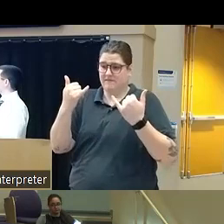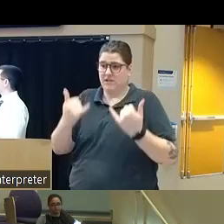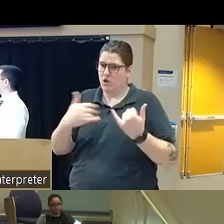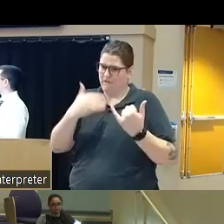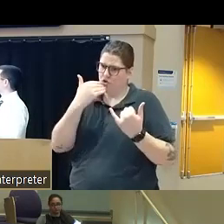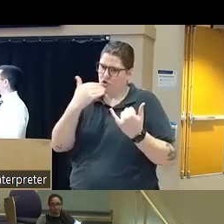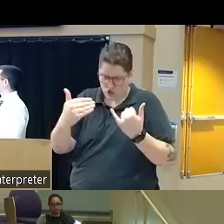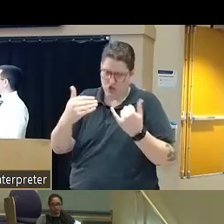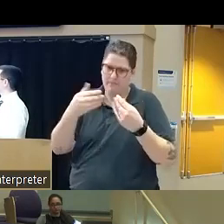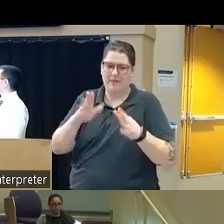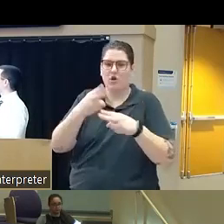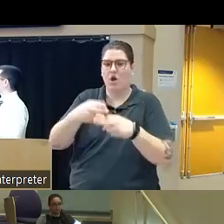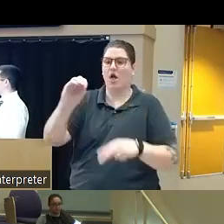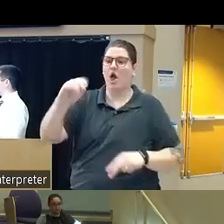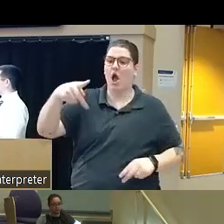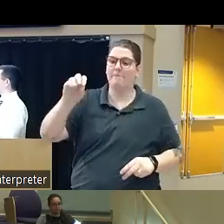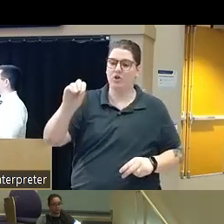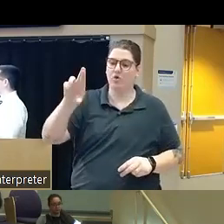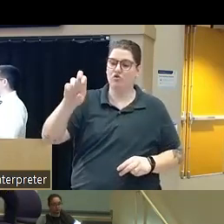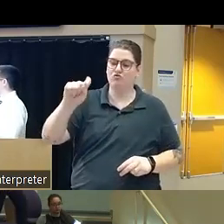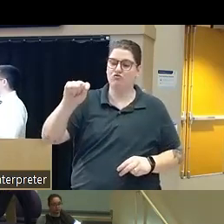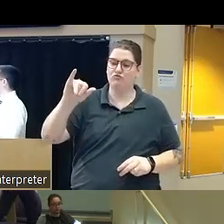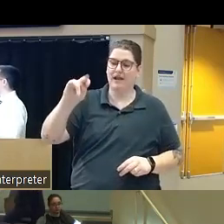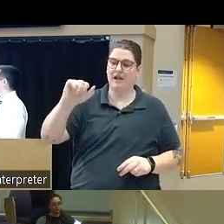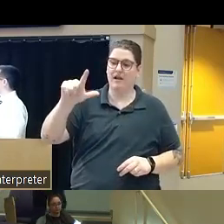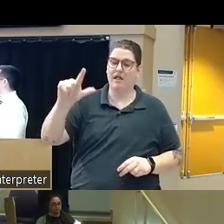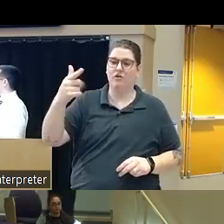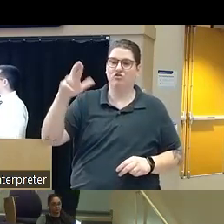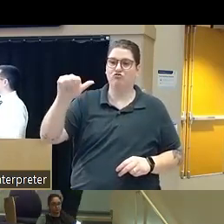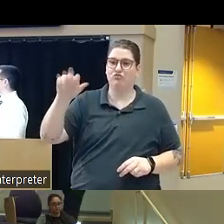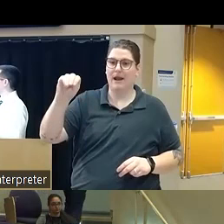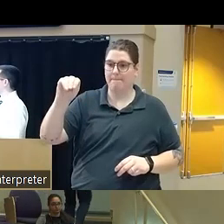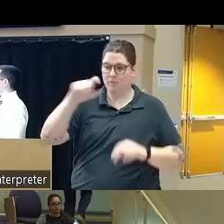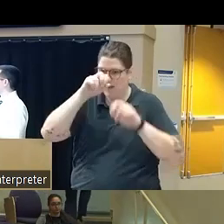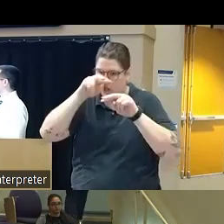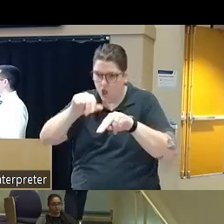the opto retinogram where people can look at the function of individual photoreceptors